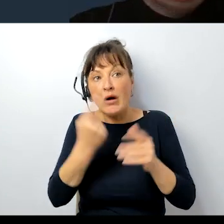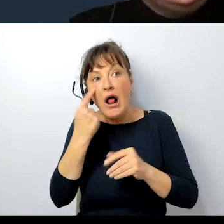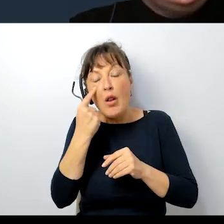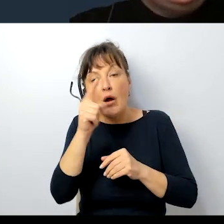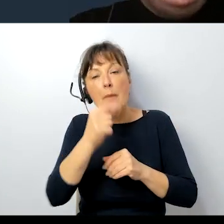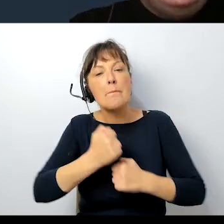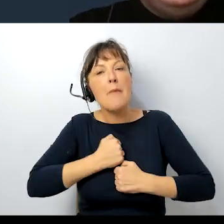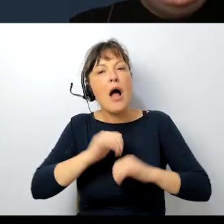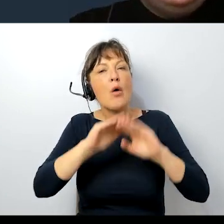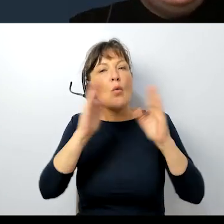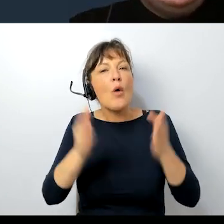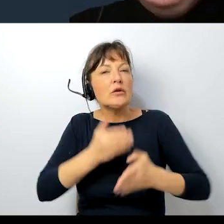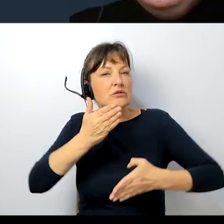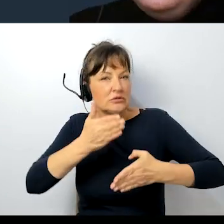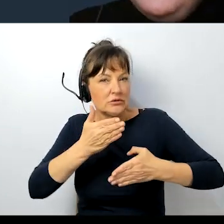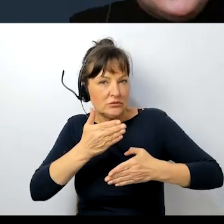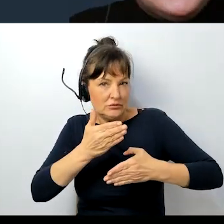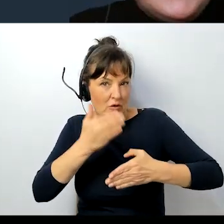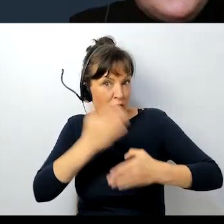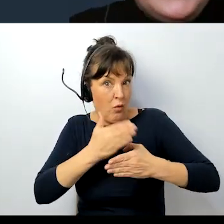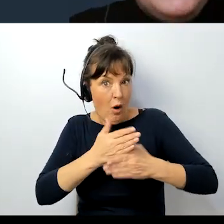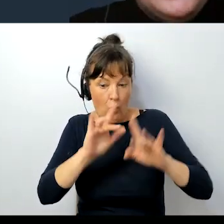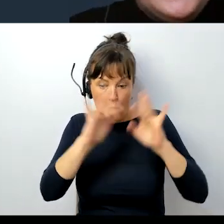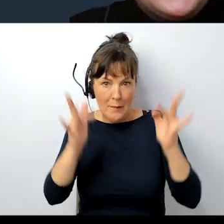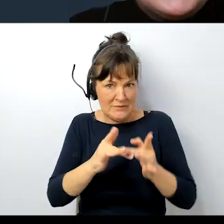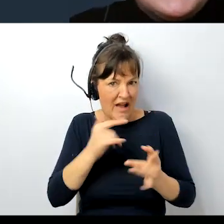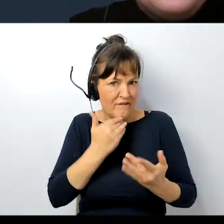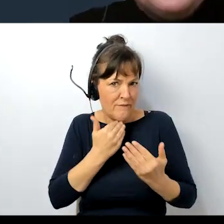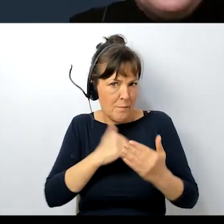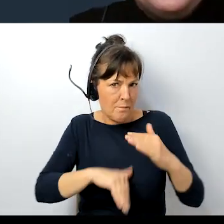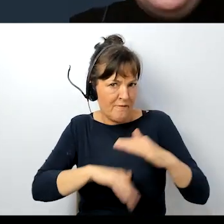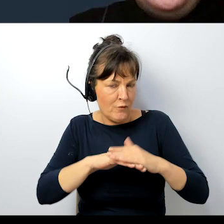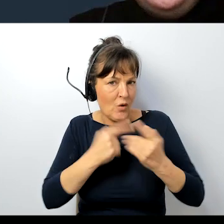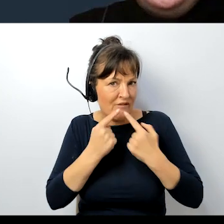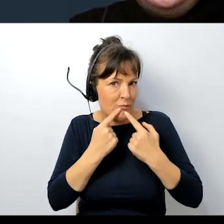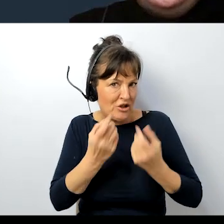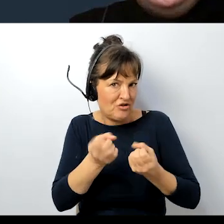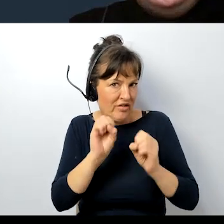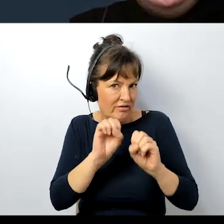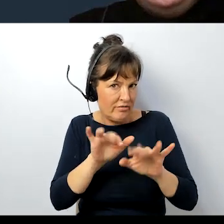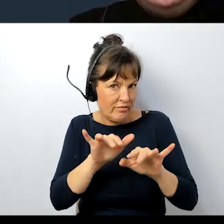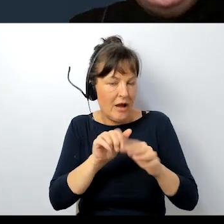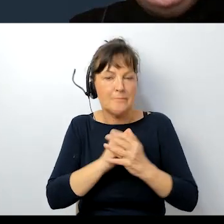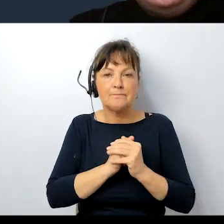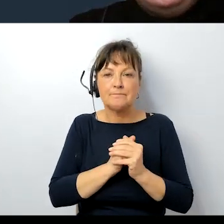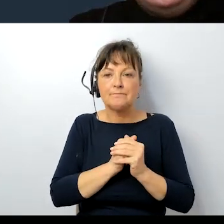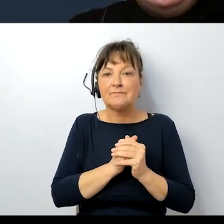following the call. Have you got time for any more questions Lynn? I think we have time for just one